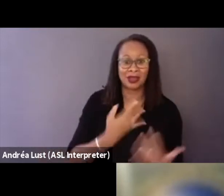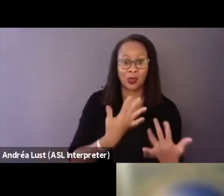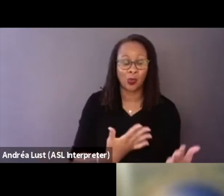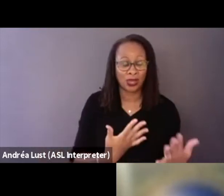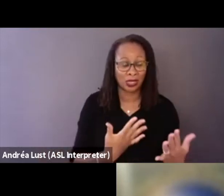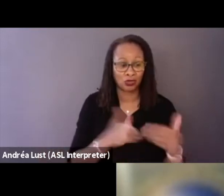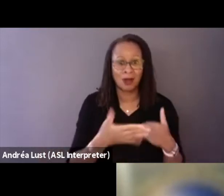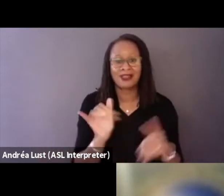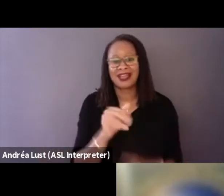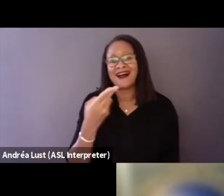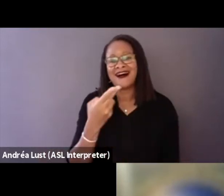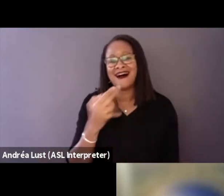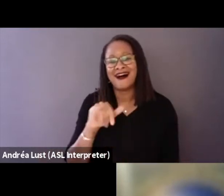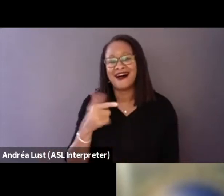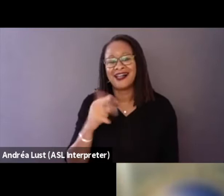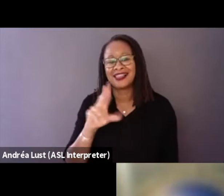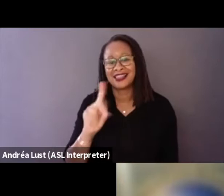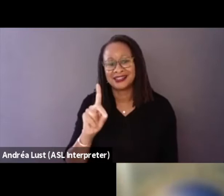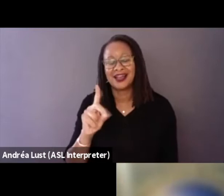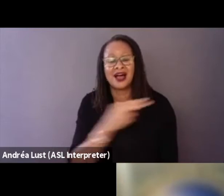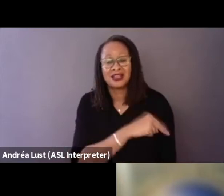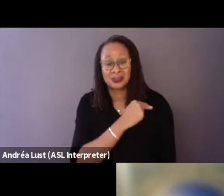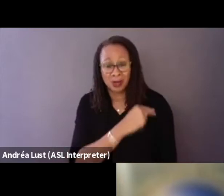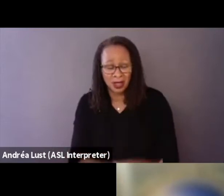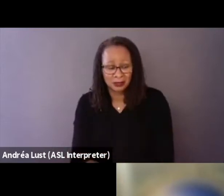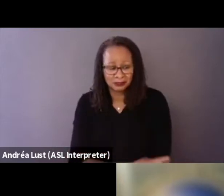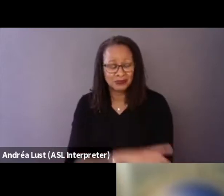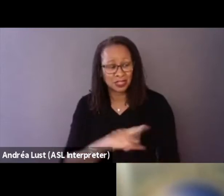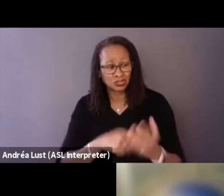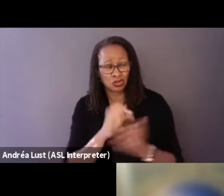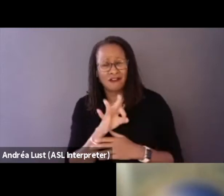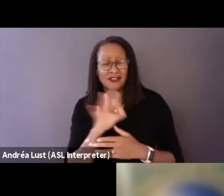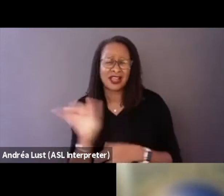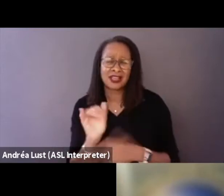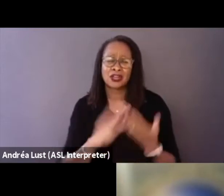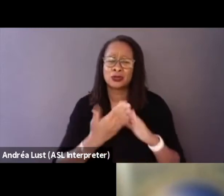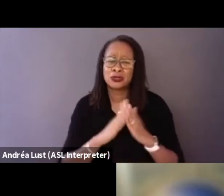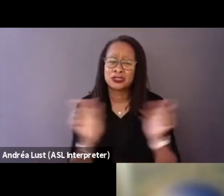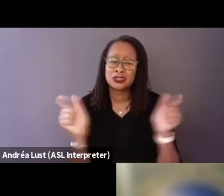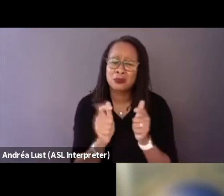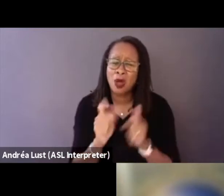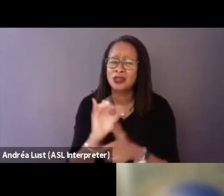And so I wanted to sort of do a... It started off almost as a community- very small digital community storytelling project.